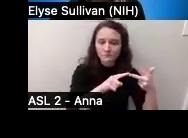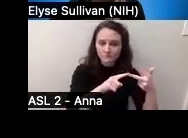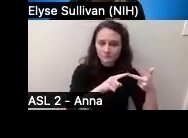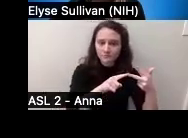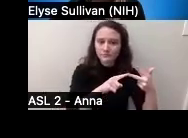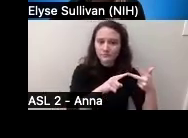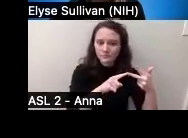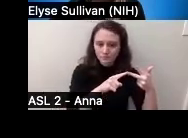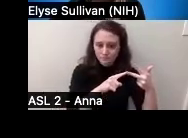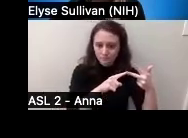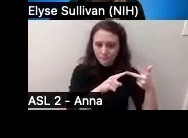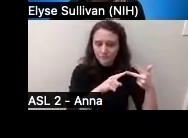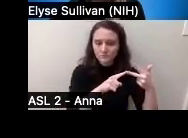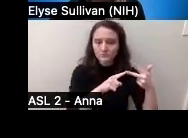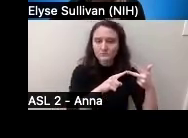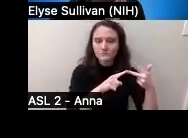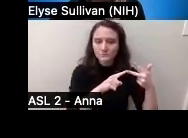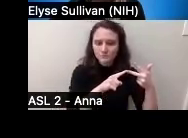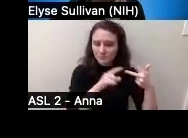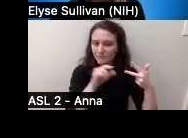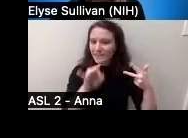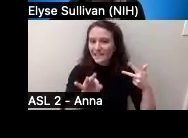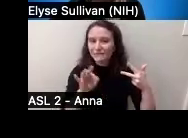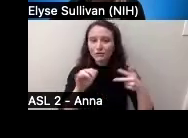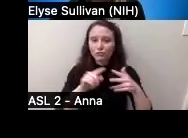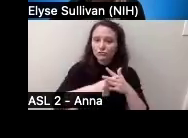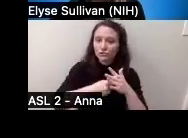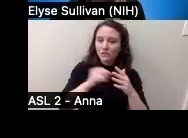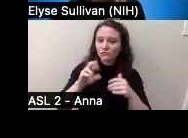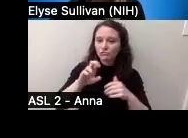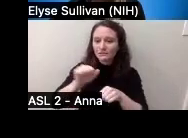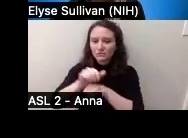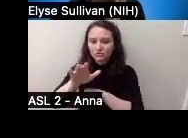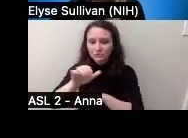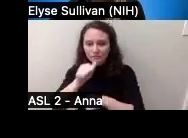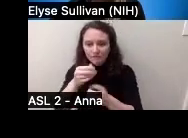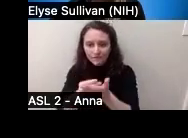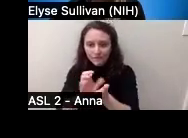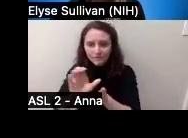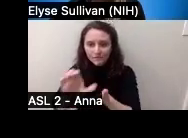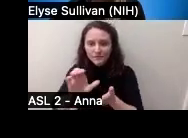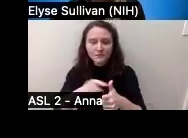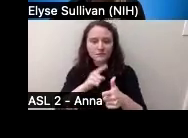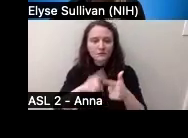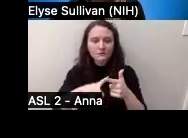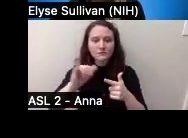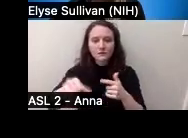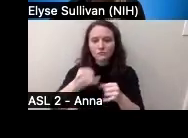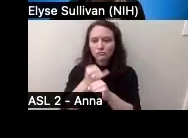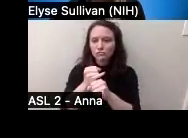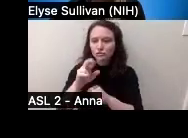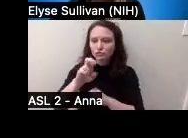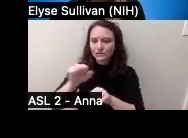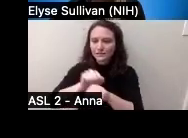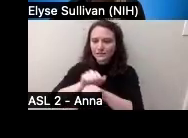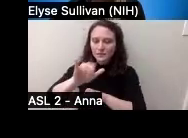so both the original and the resubmission are not funded, and so then the institution resubmits that application as a new application,